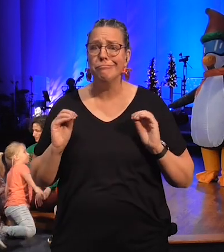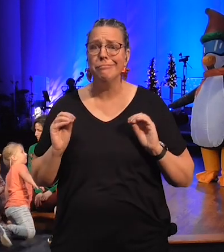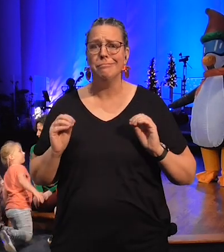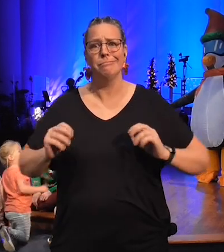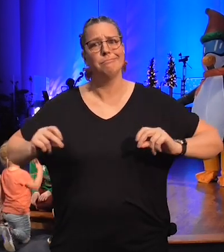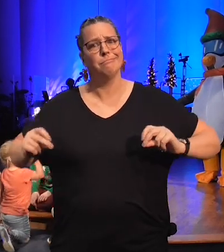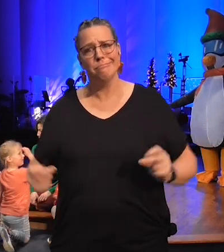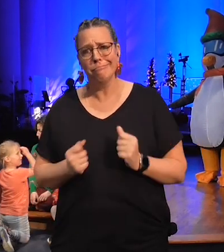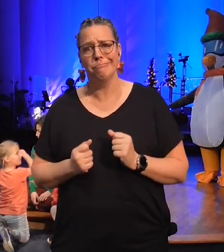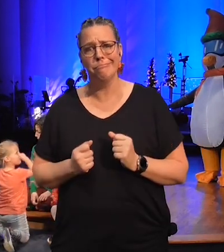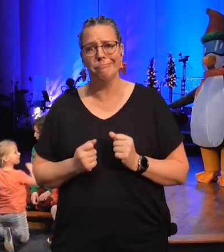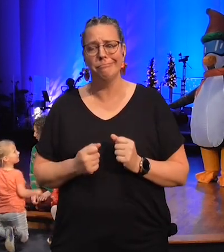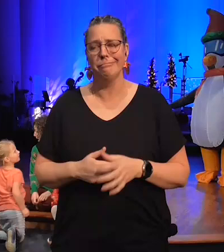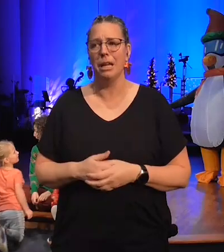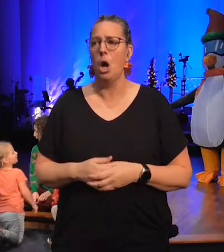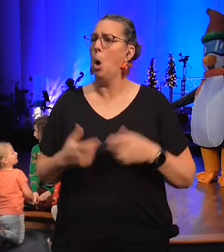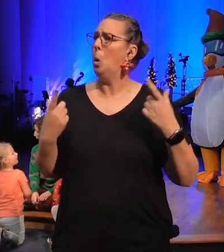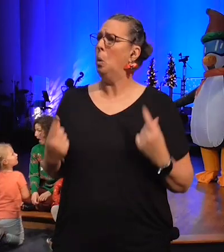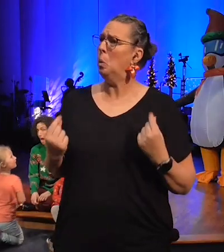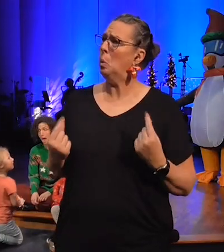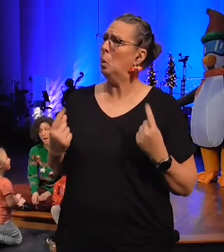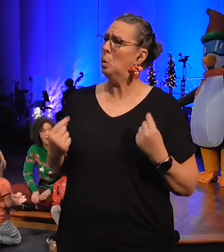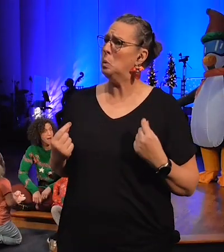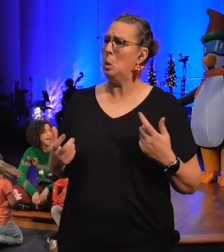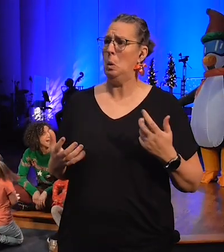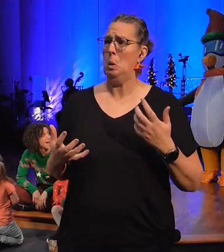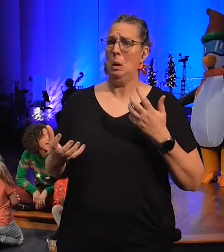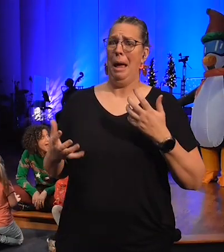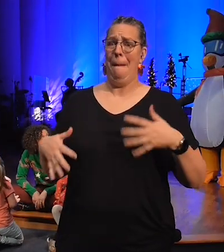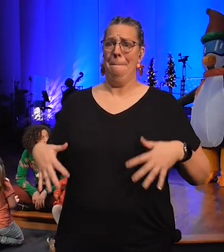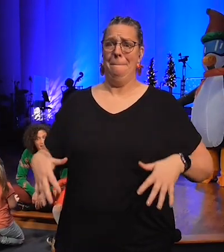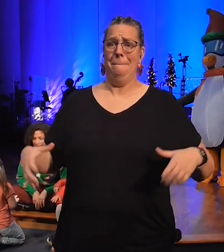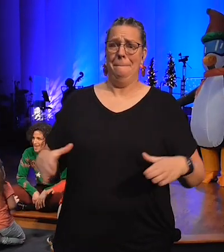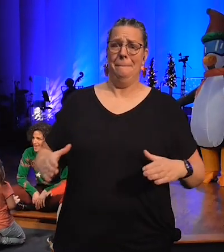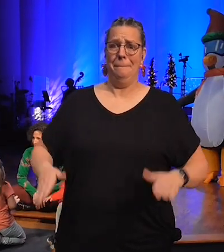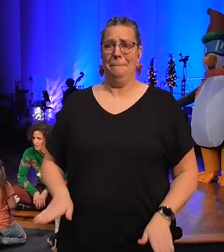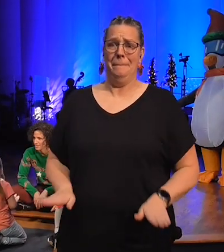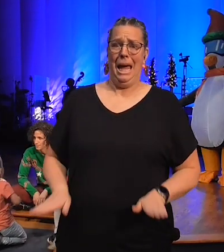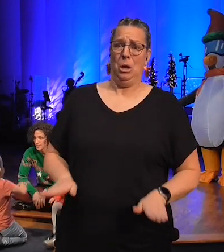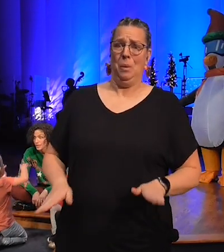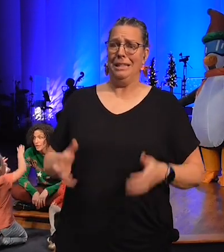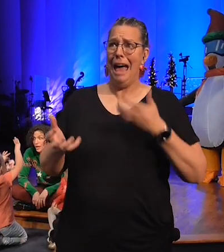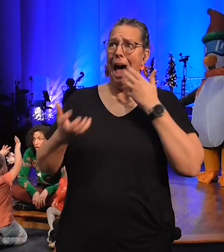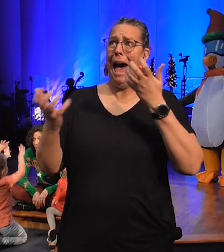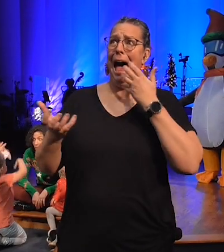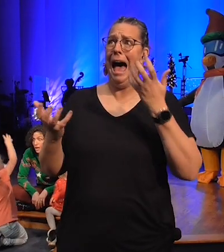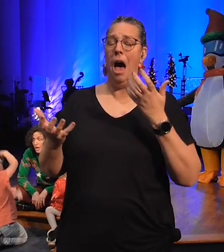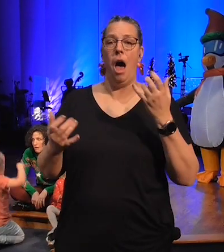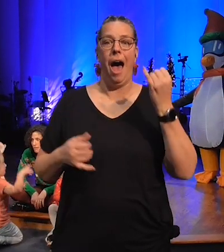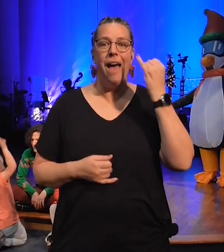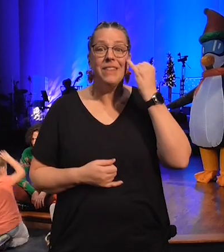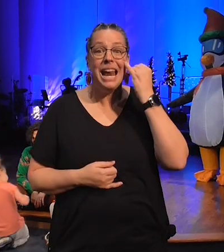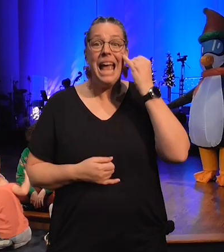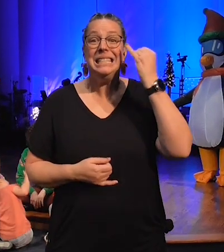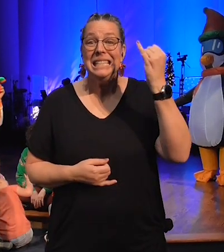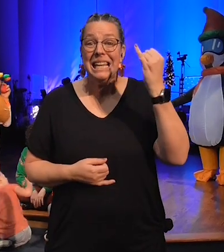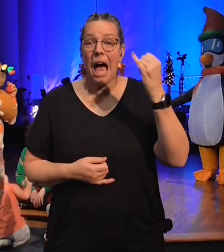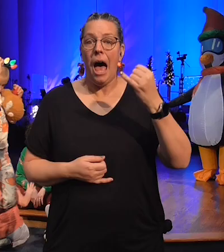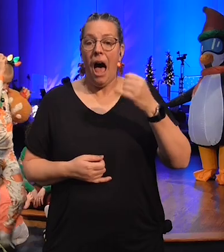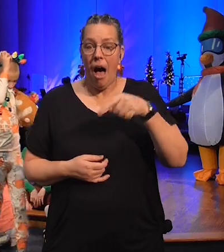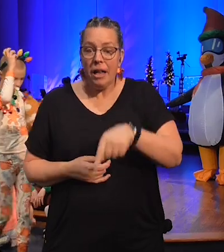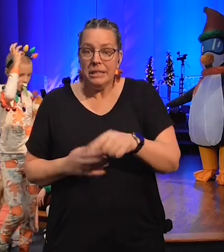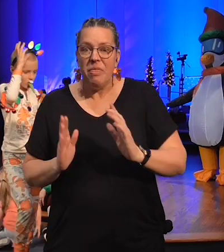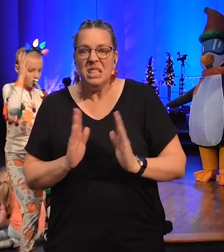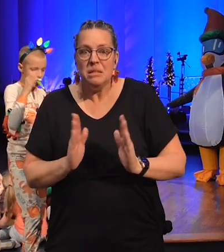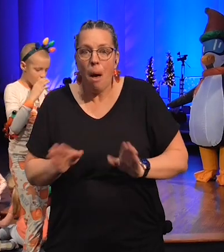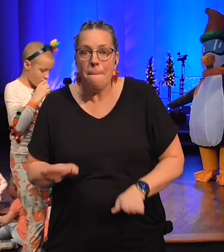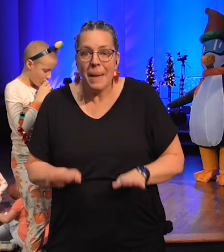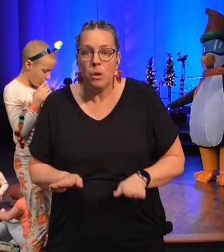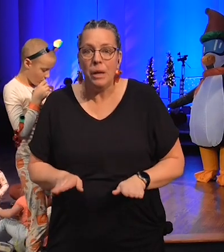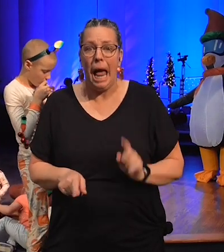one bit what a penguin muddle what will we do cried the panicked Penguins I've got an idea